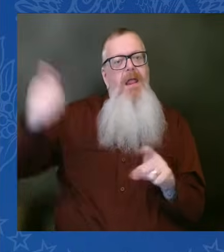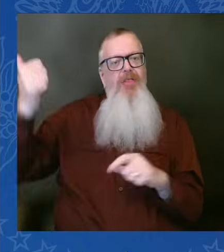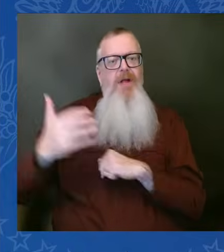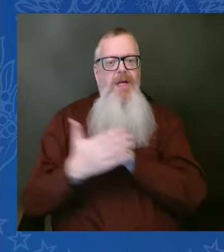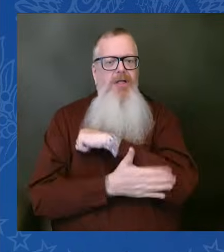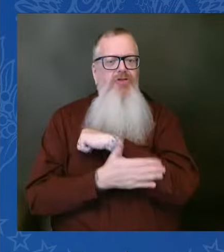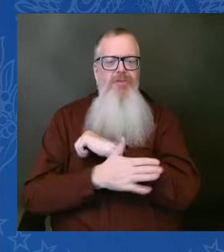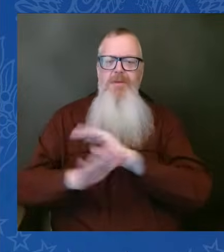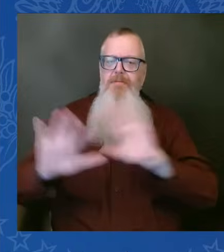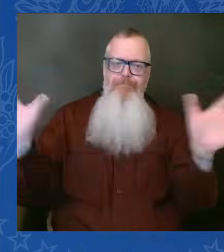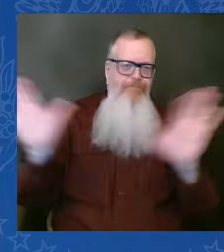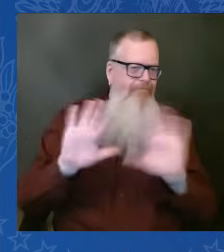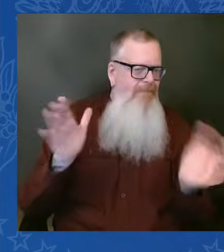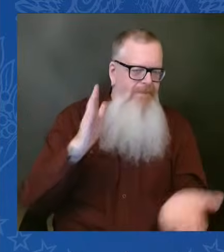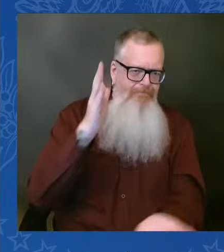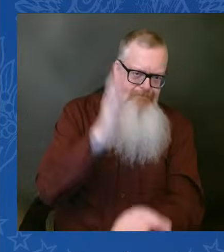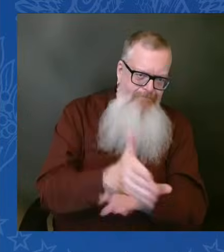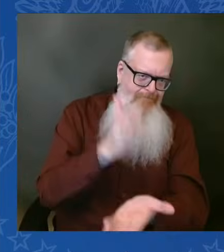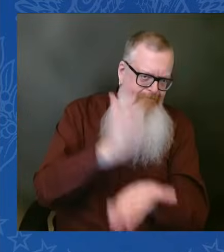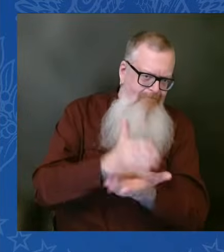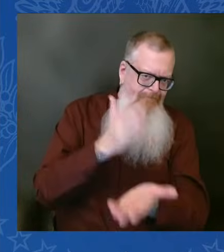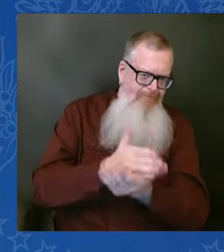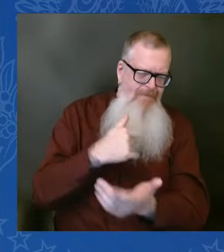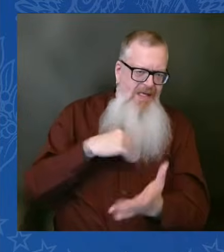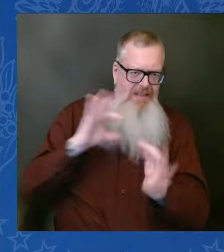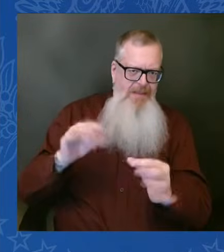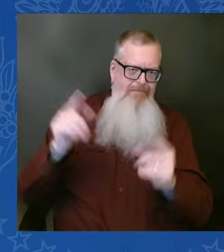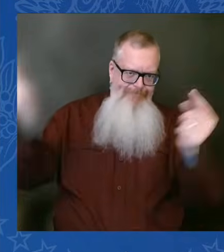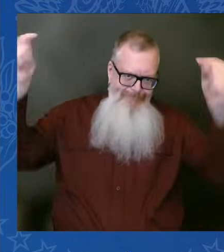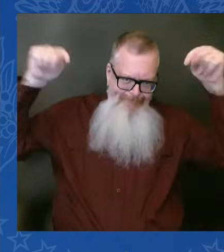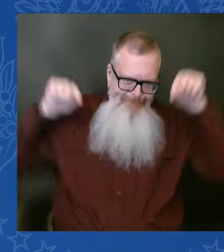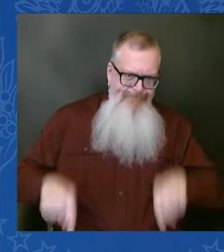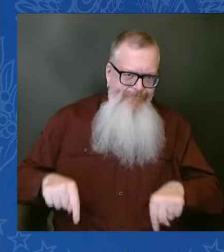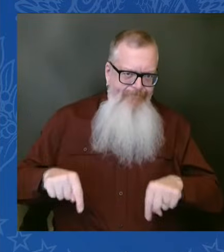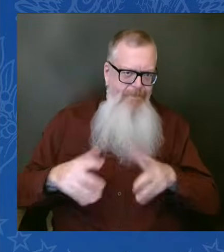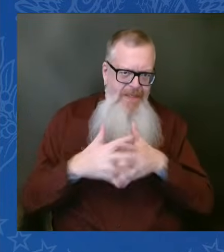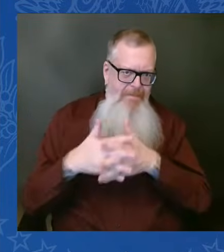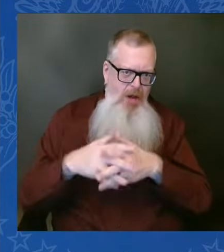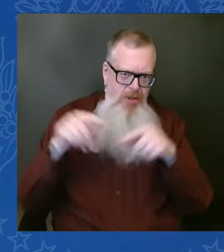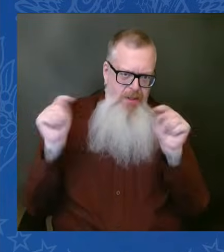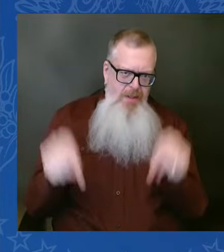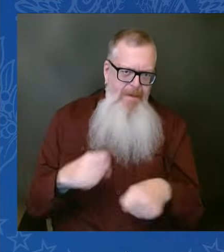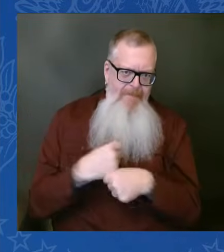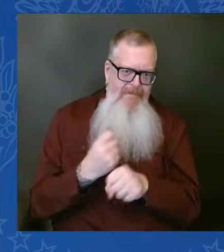And that’s what we’ve done with my CHIPS and Science Act, which has attracted $350 billion